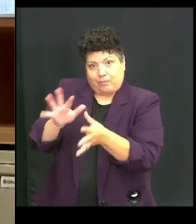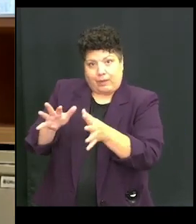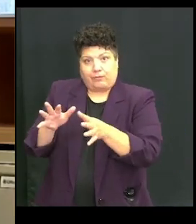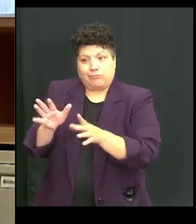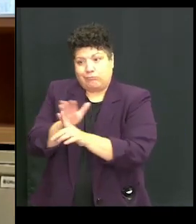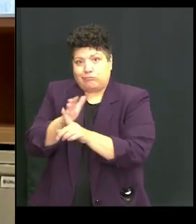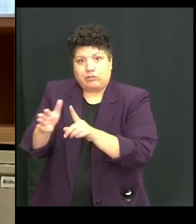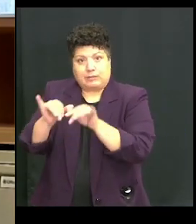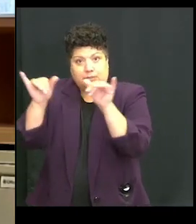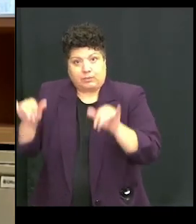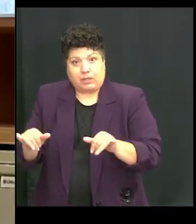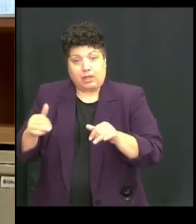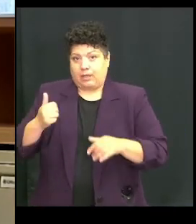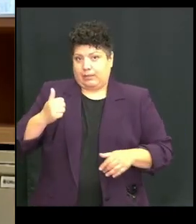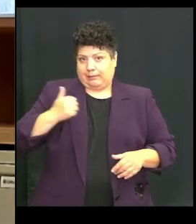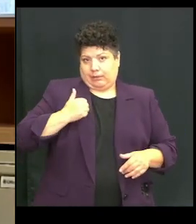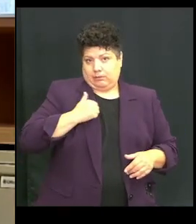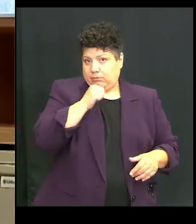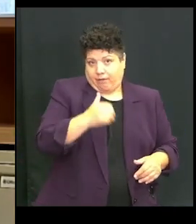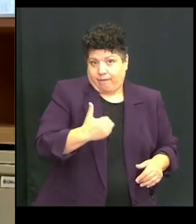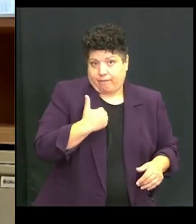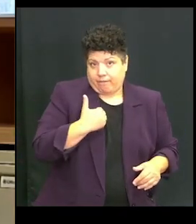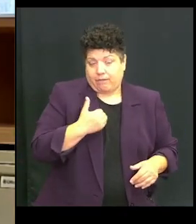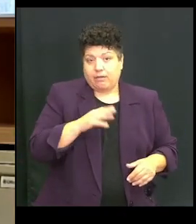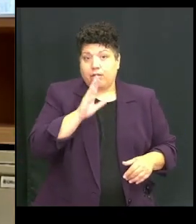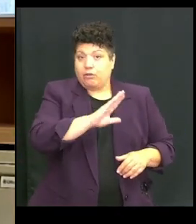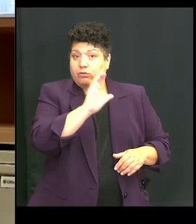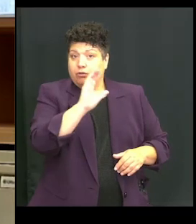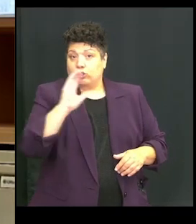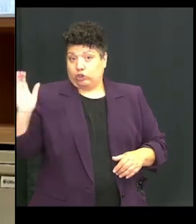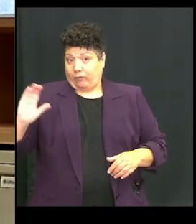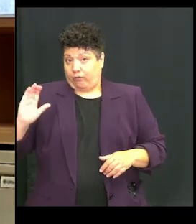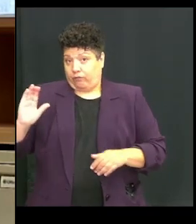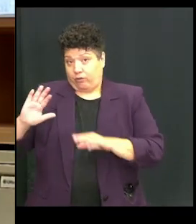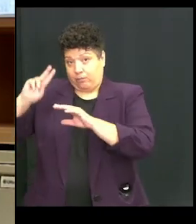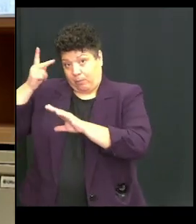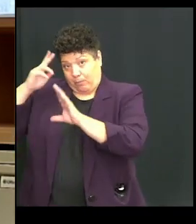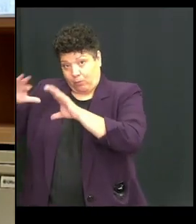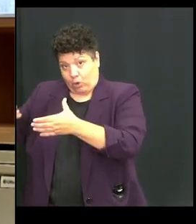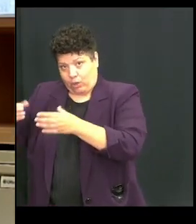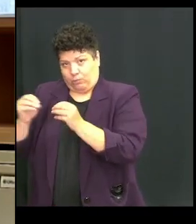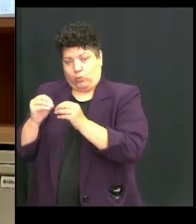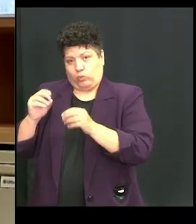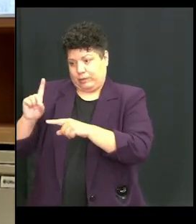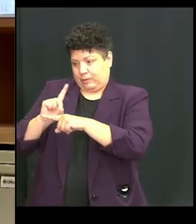And so the Conservative party is much more disciplined by electoral politics than they are.